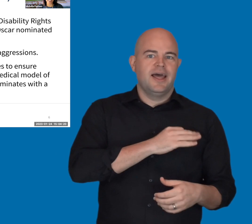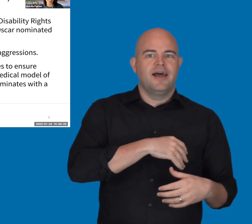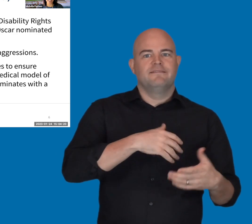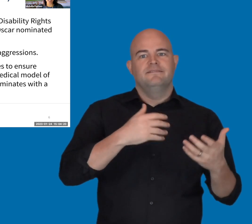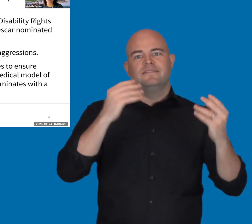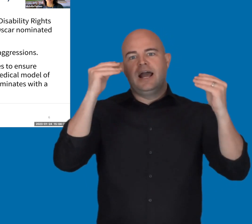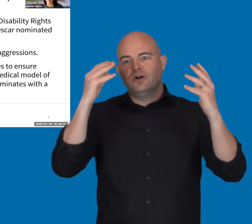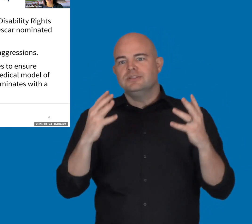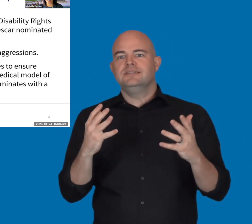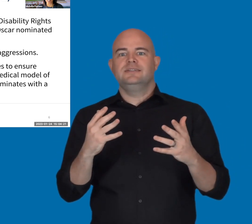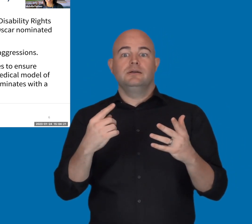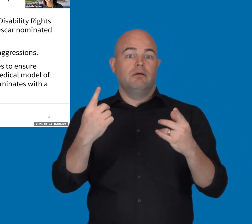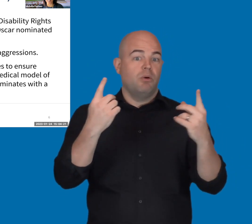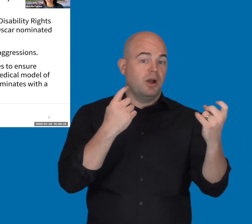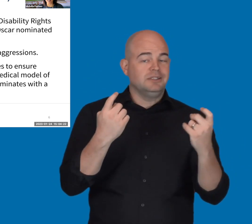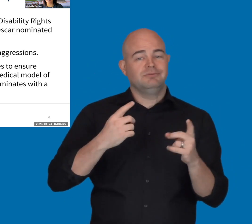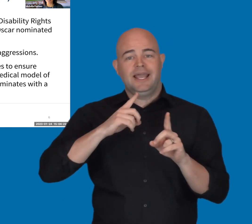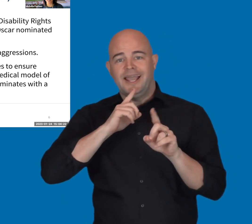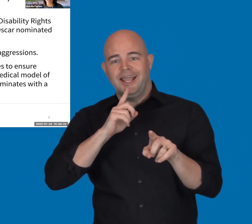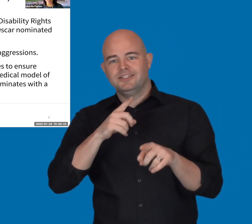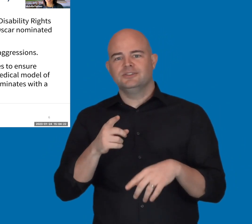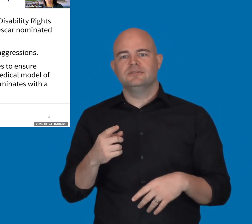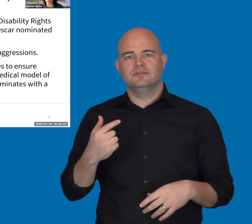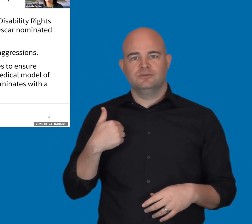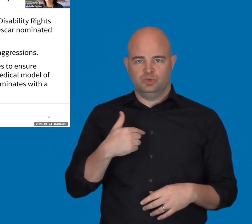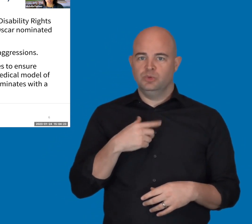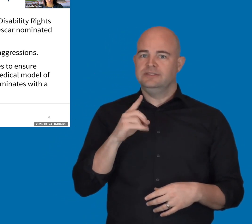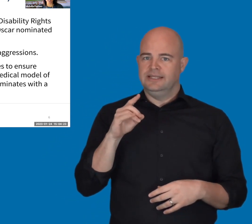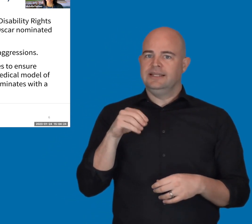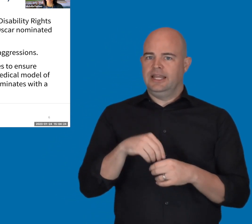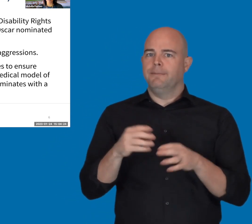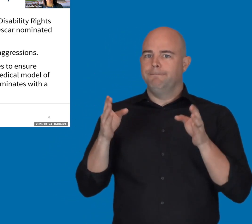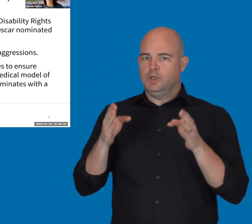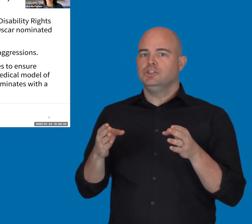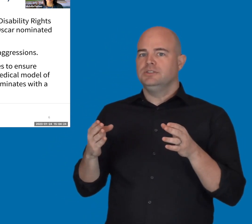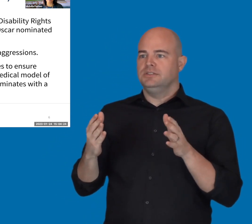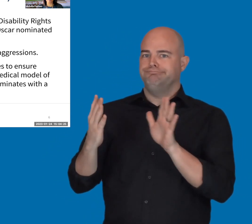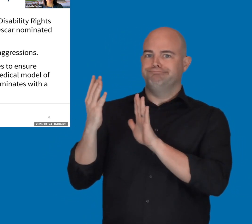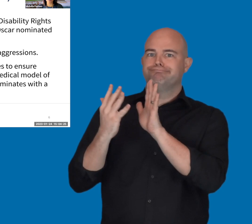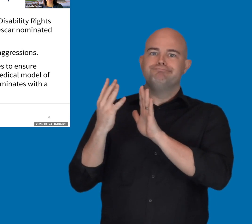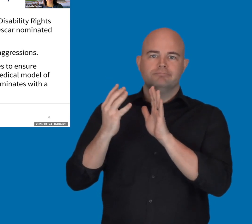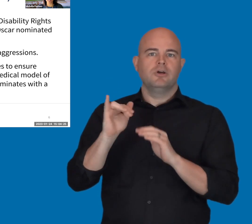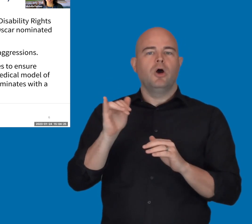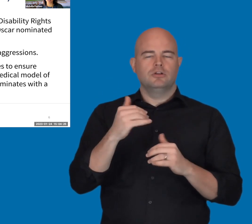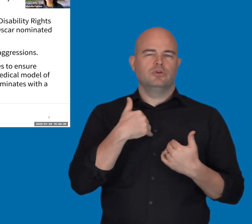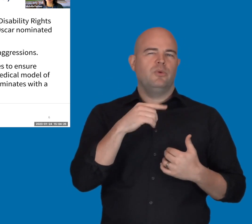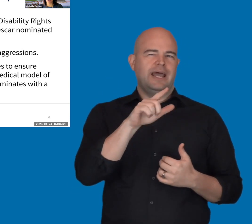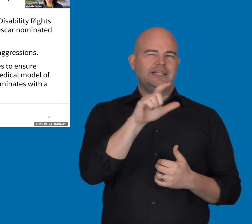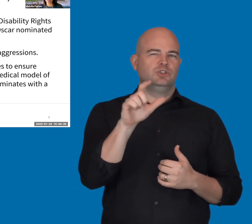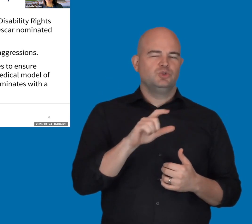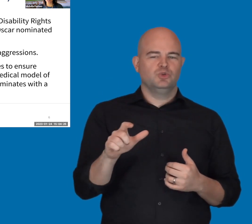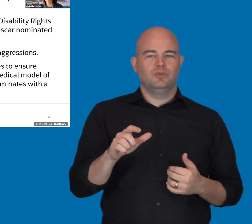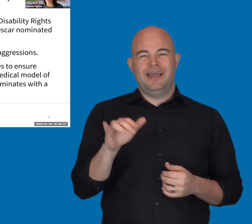And then week six, this is our final week, we reviewed the inclusive language. We wanted to explore a little bit